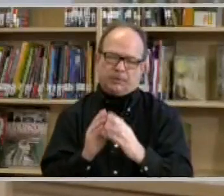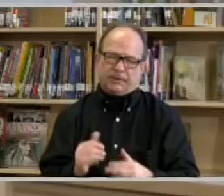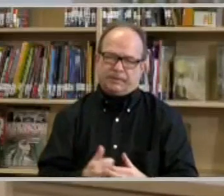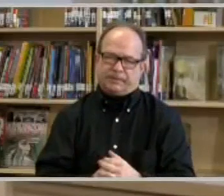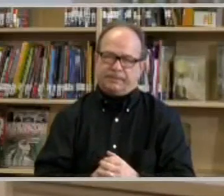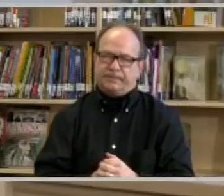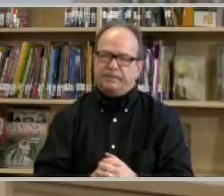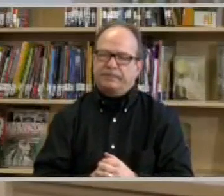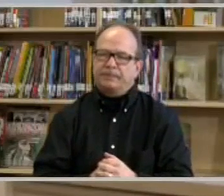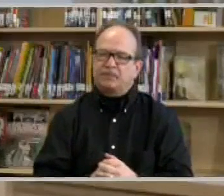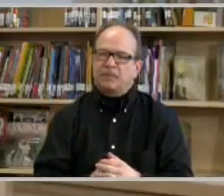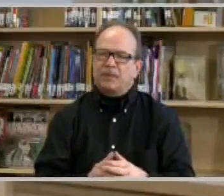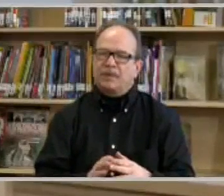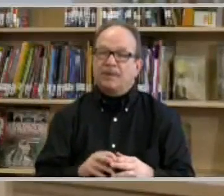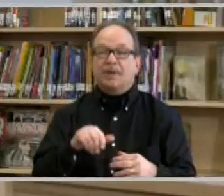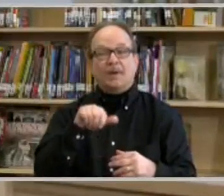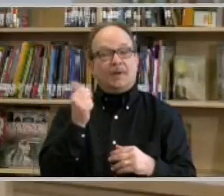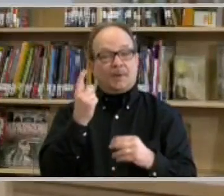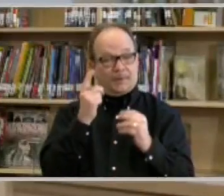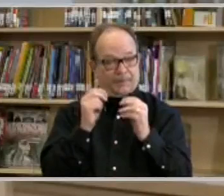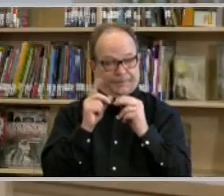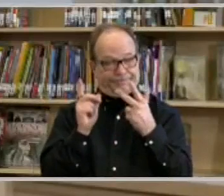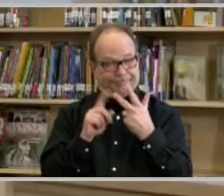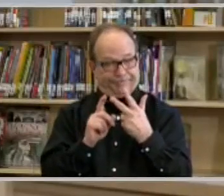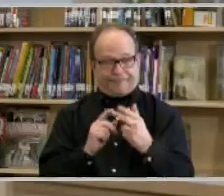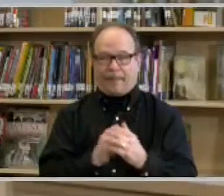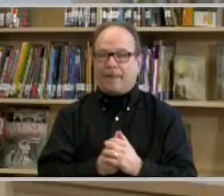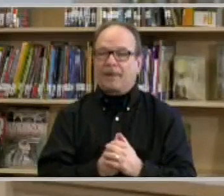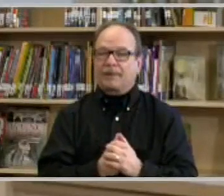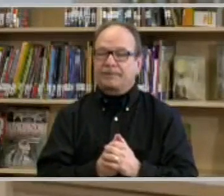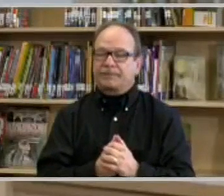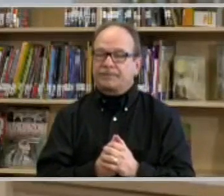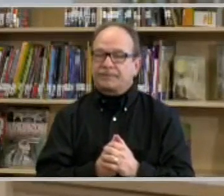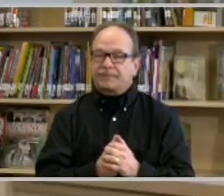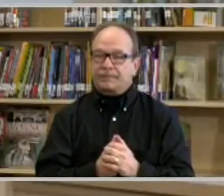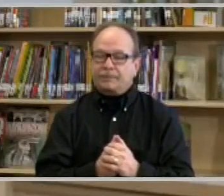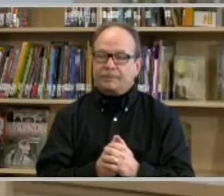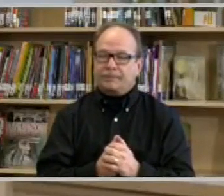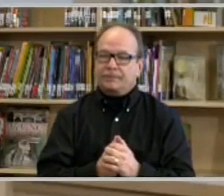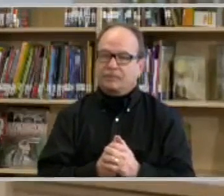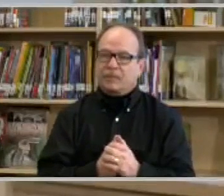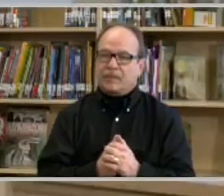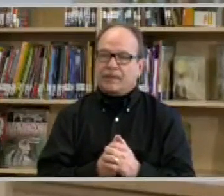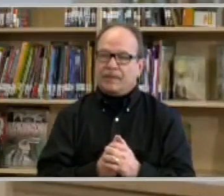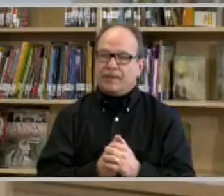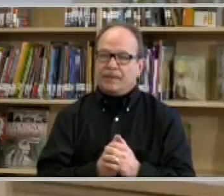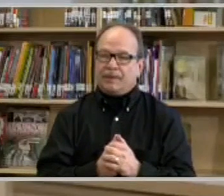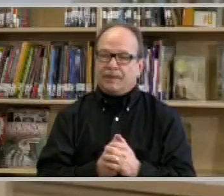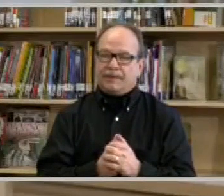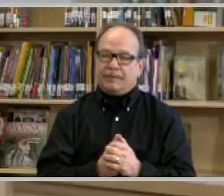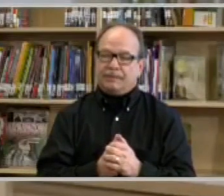ANOTHER THING IS THAT -- THIRD